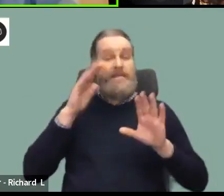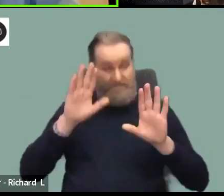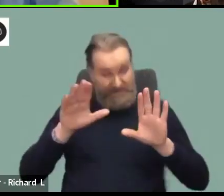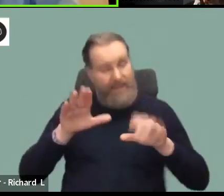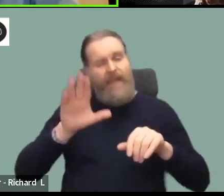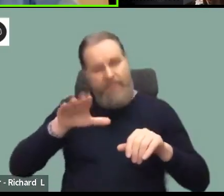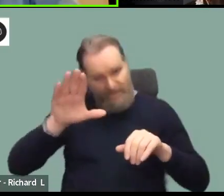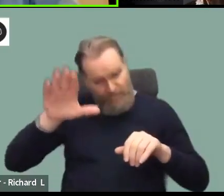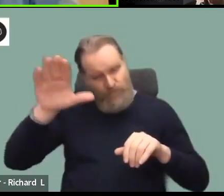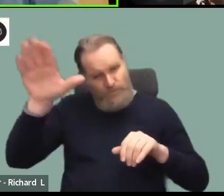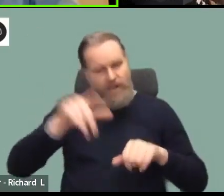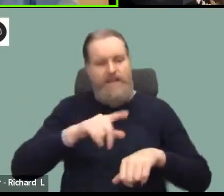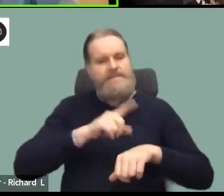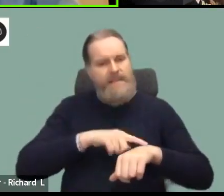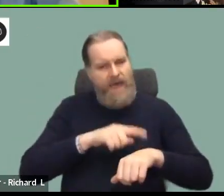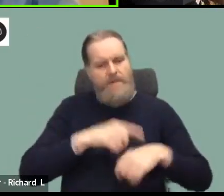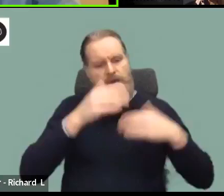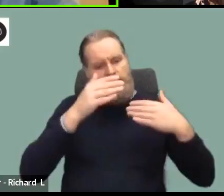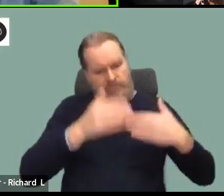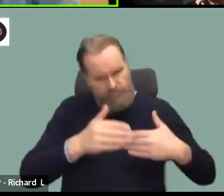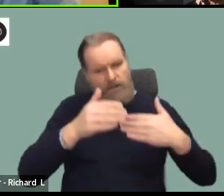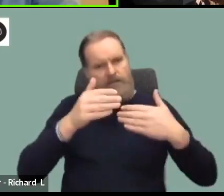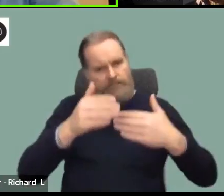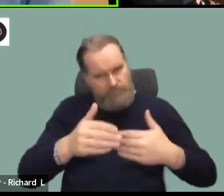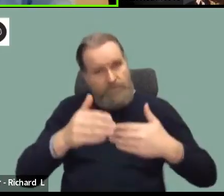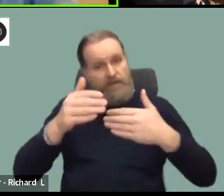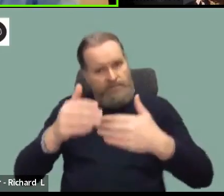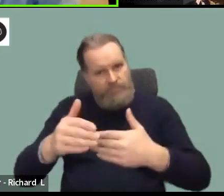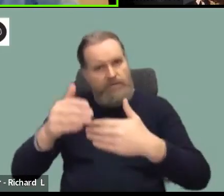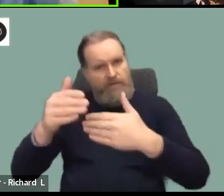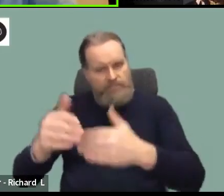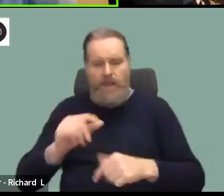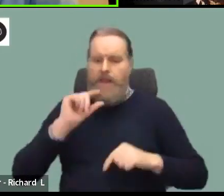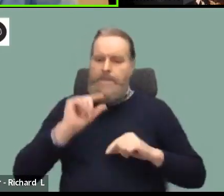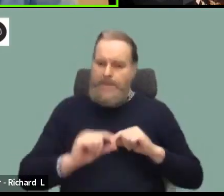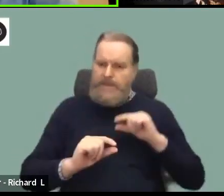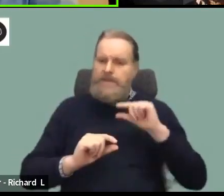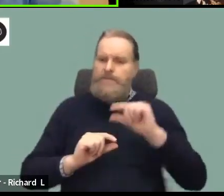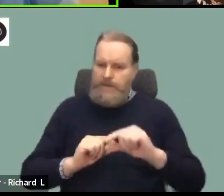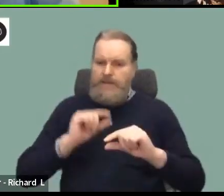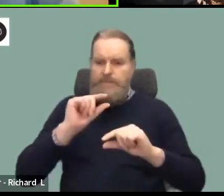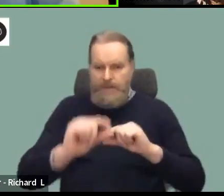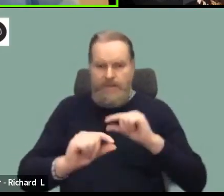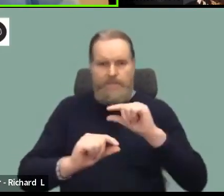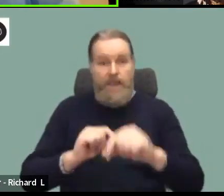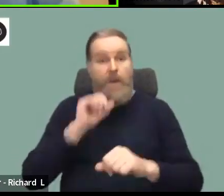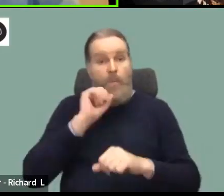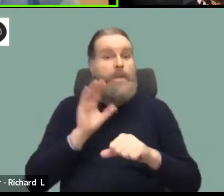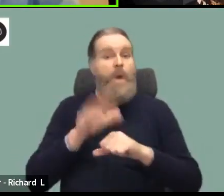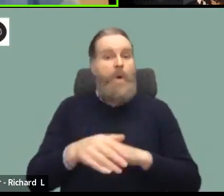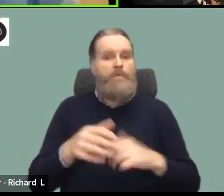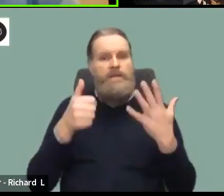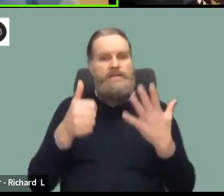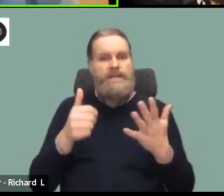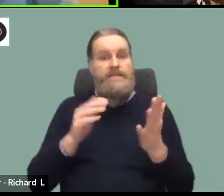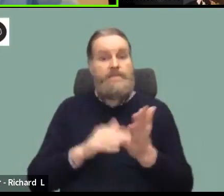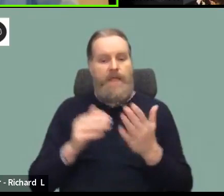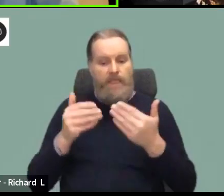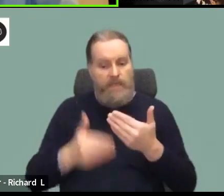And what you can see is, everybody And what you can see is everybody will be asked to come out, alongside targeted ads out, alongside targeted action, as well as all member action. over the Period of the next six